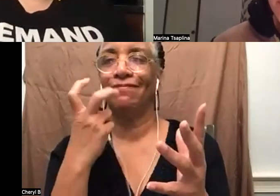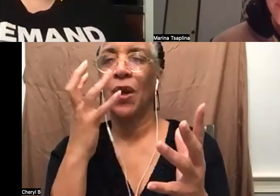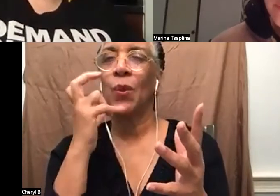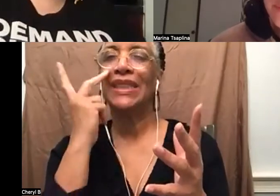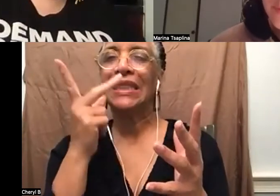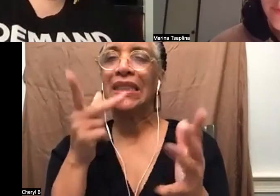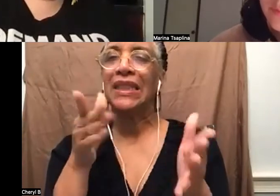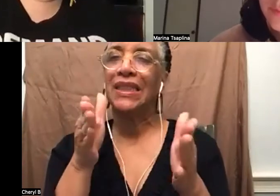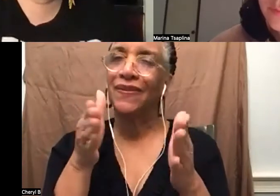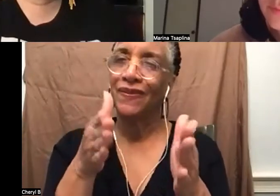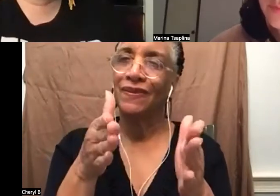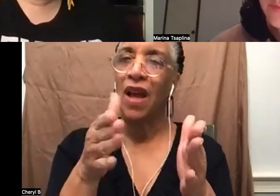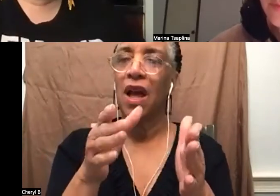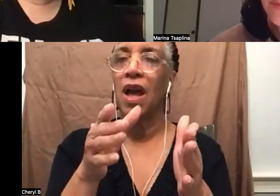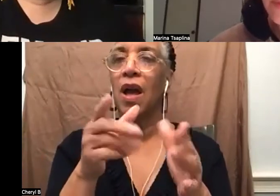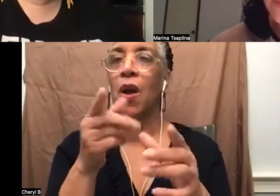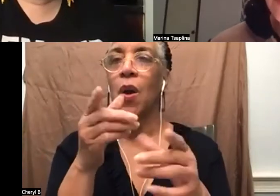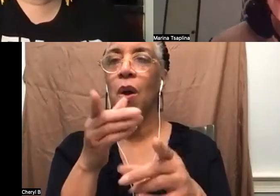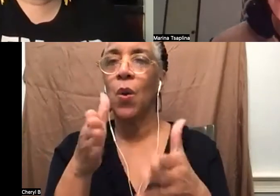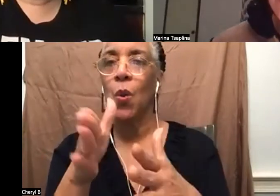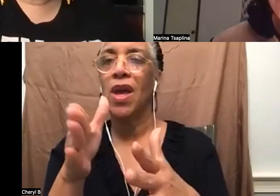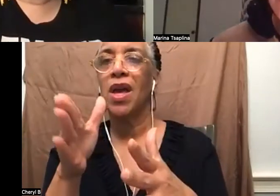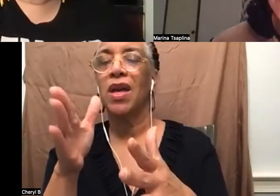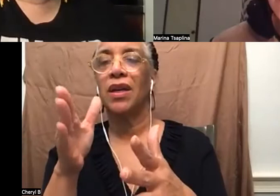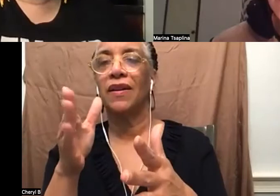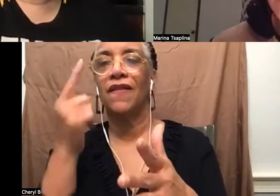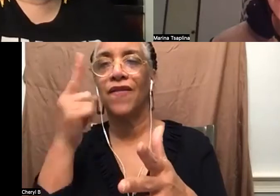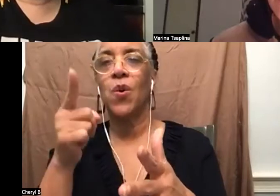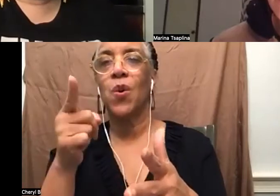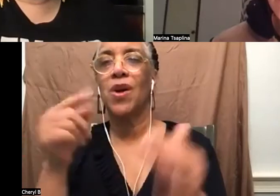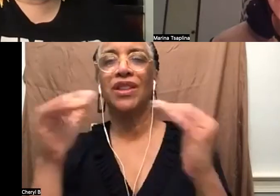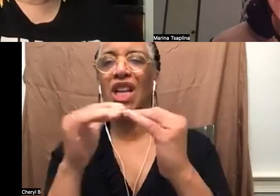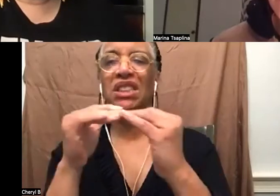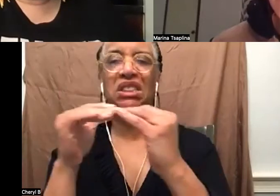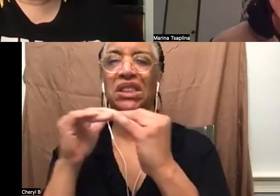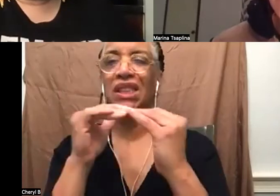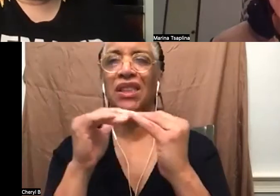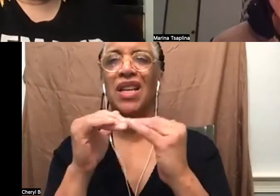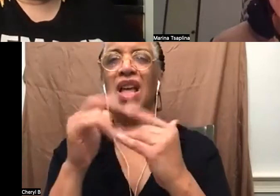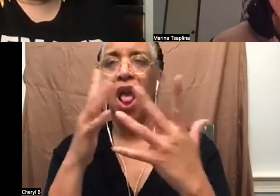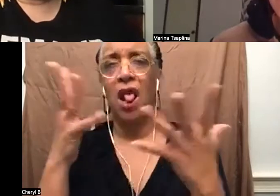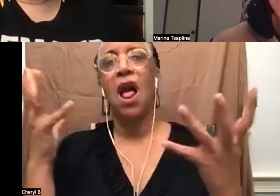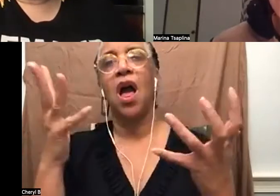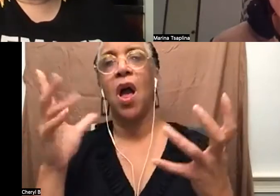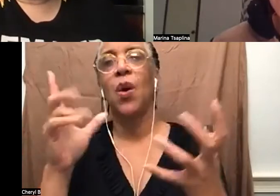For me, a lot of that is going to go to tribal sovereignty.